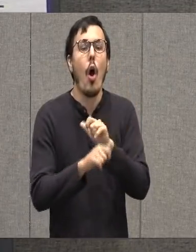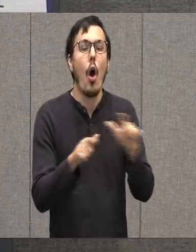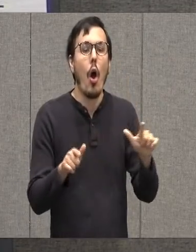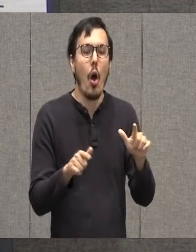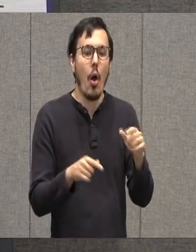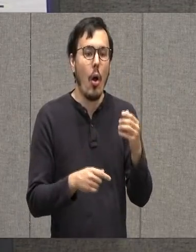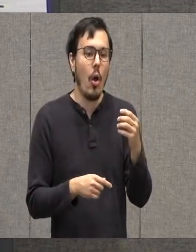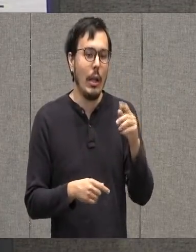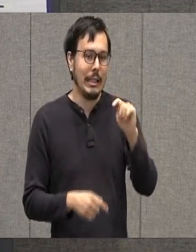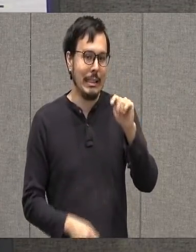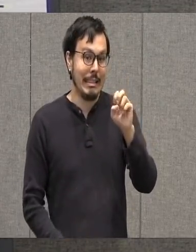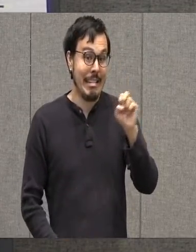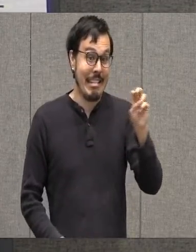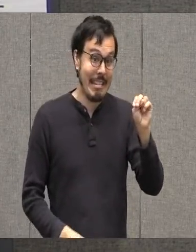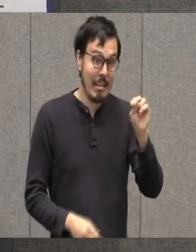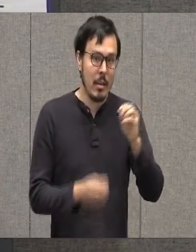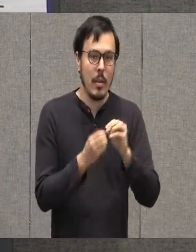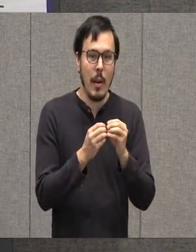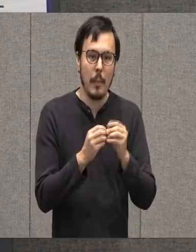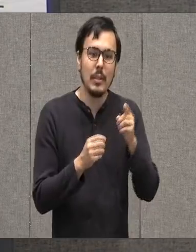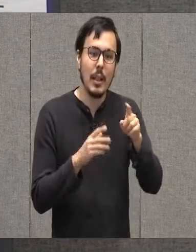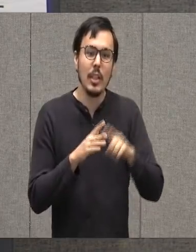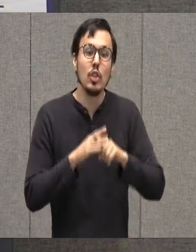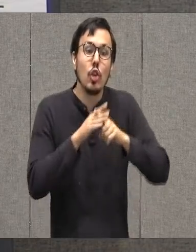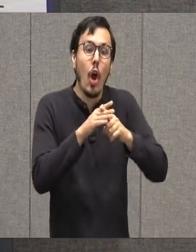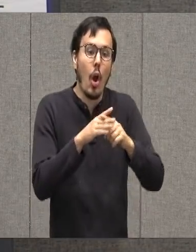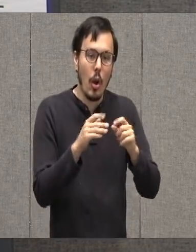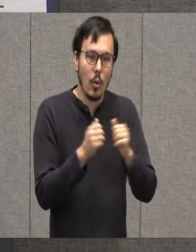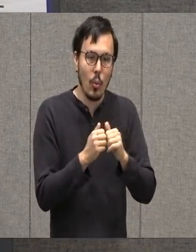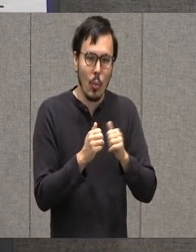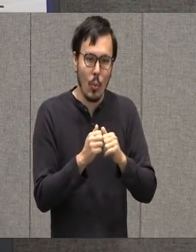So I have a one and a five.